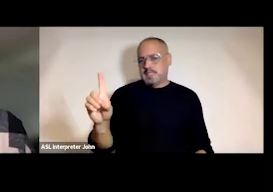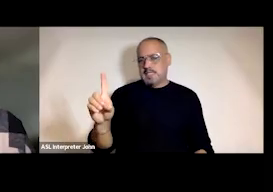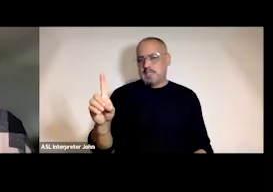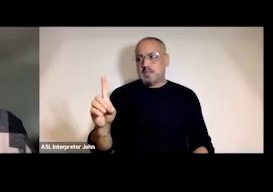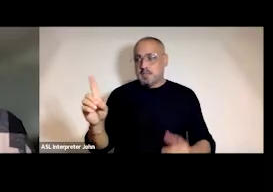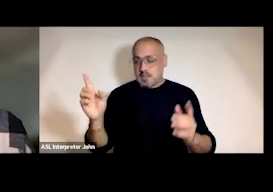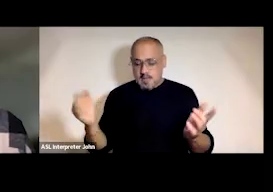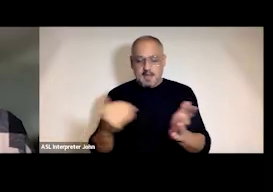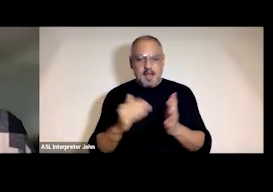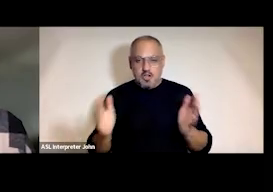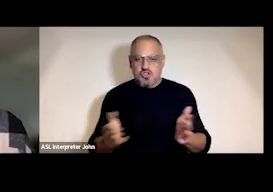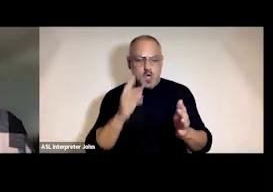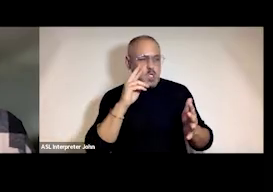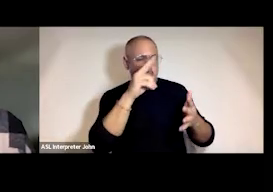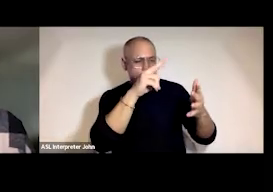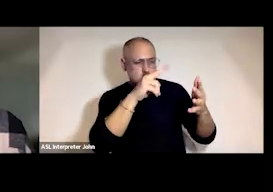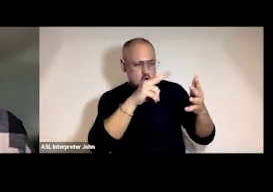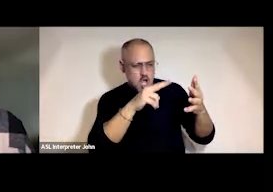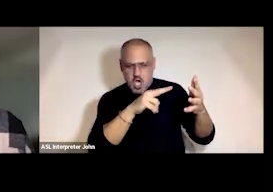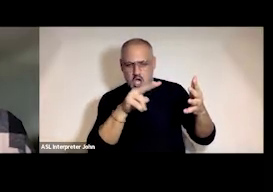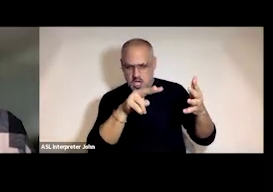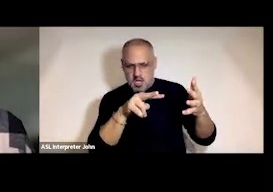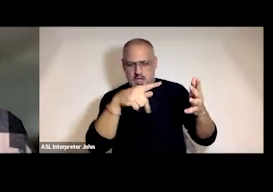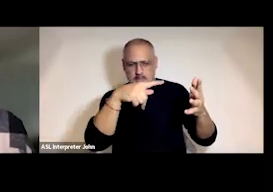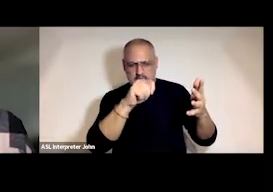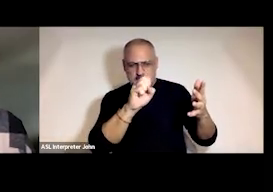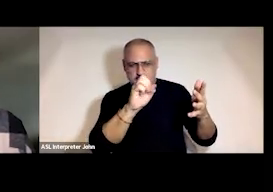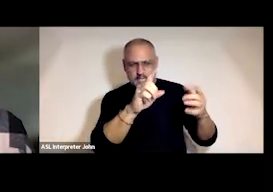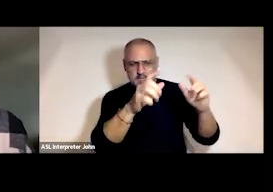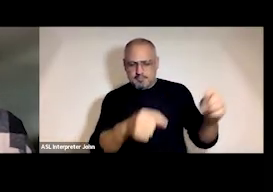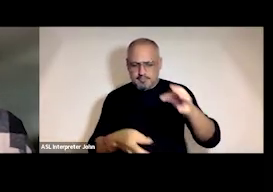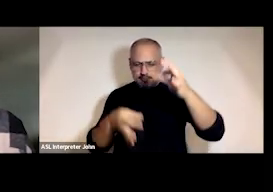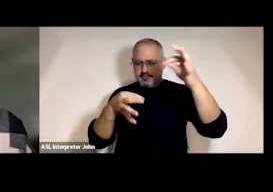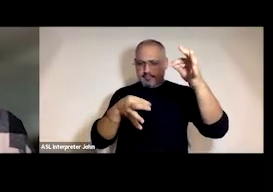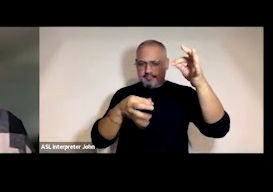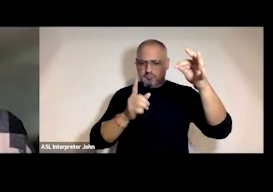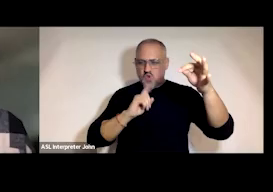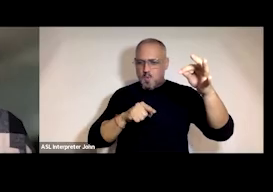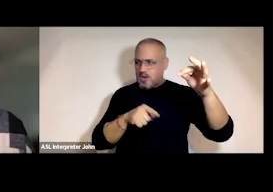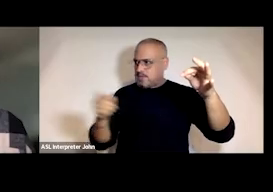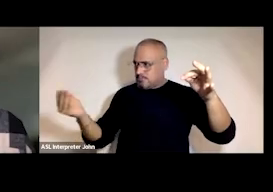to look at all of the listings for all the impairments that are reported by the applicant